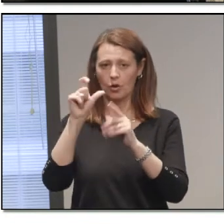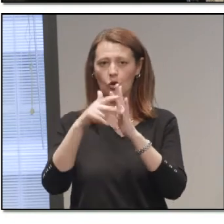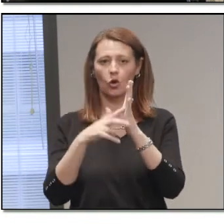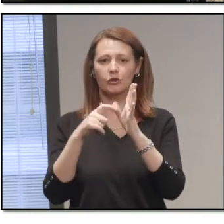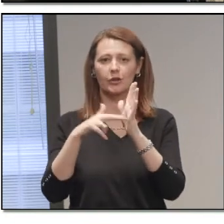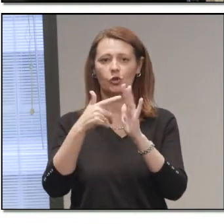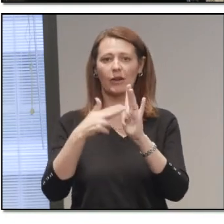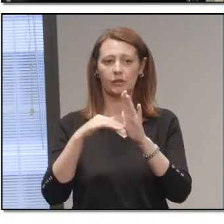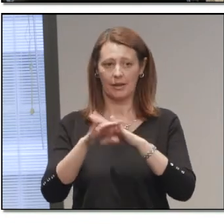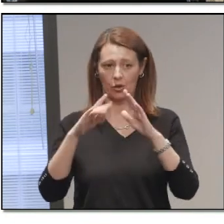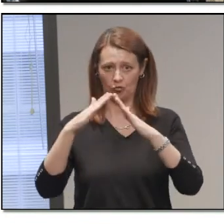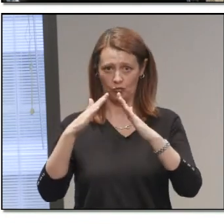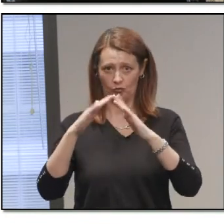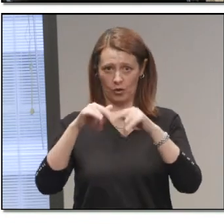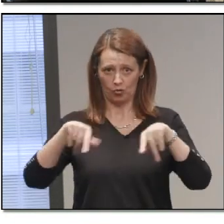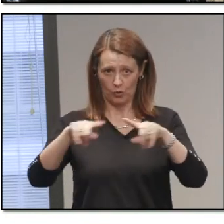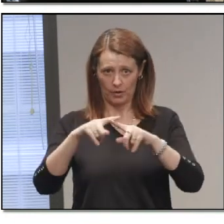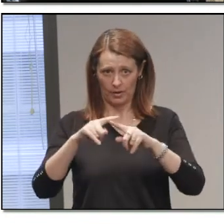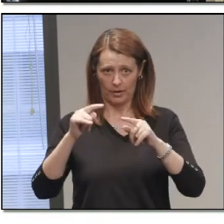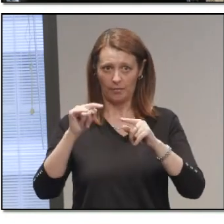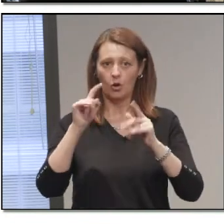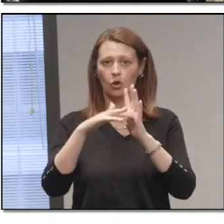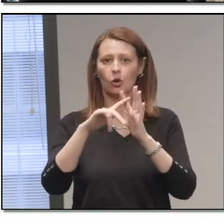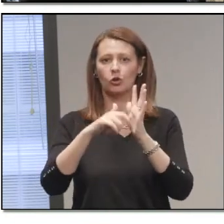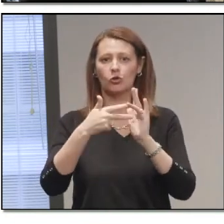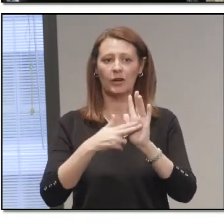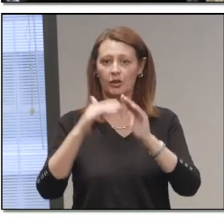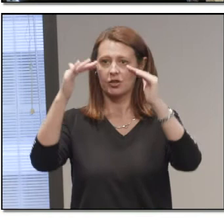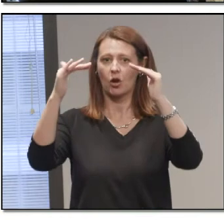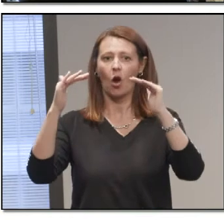concentration gets higher as it gets down to the ground. Where I m standing my breathing zone is